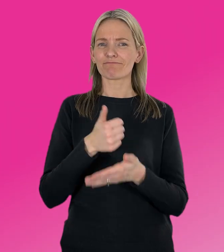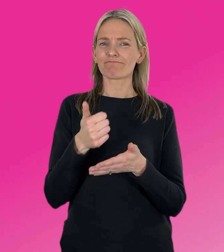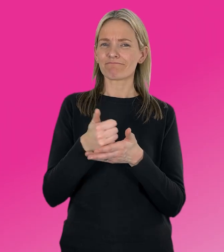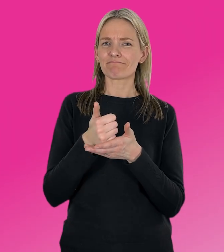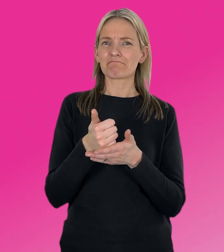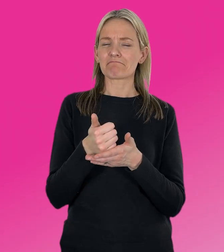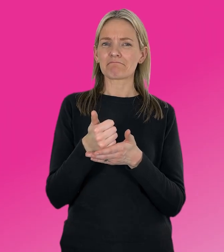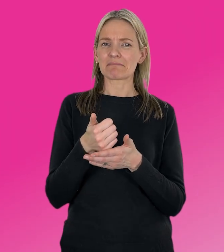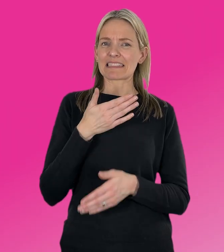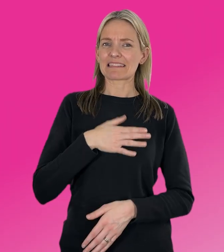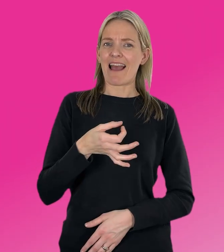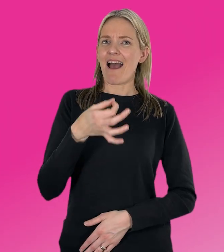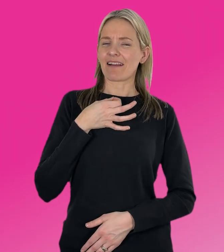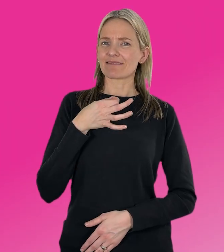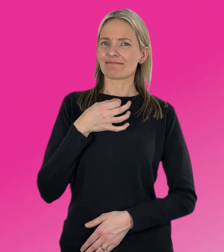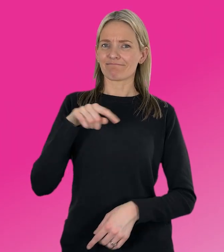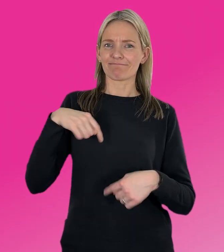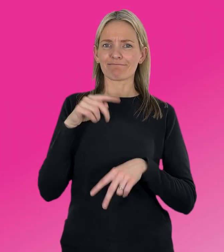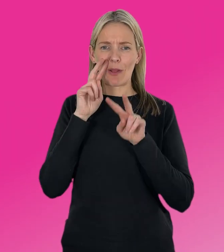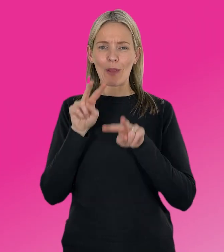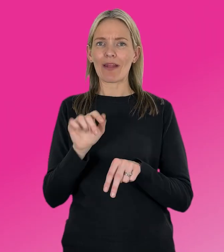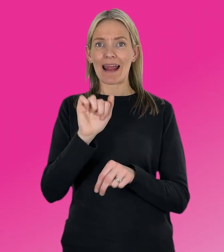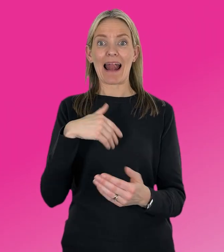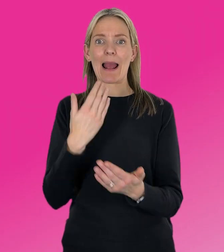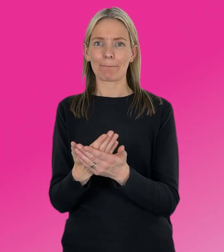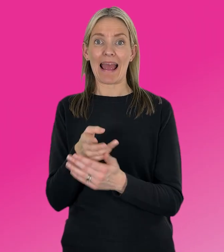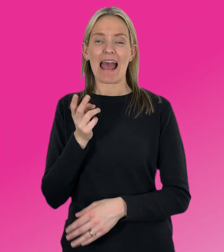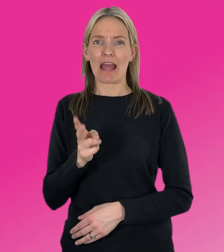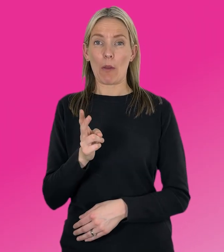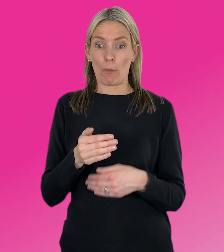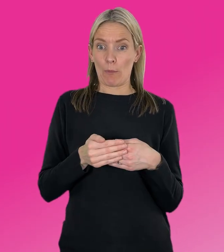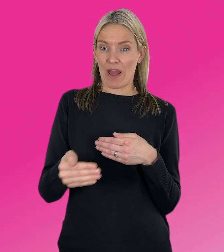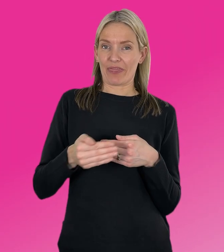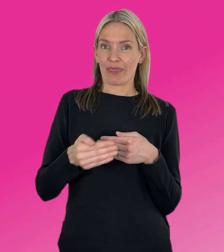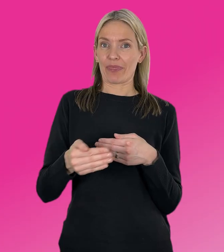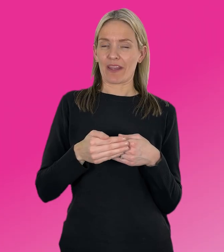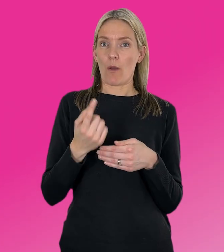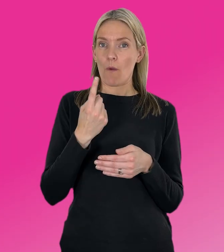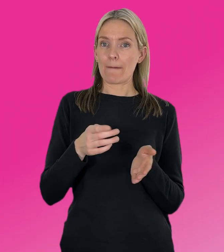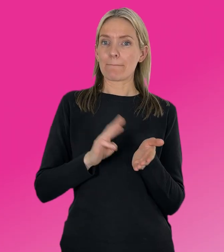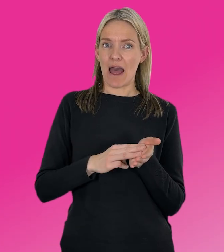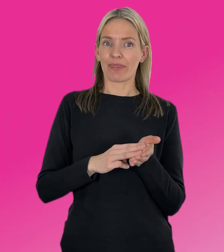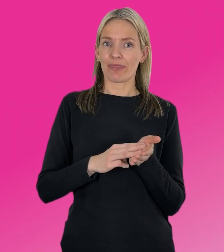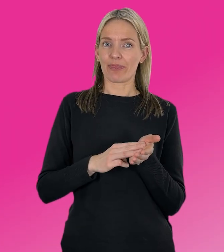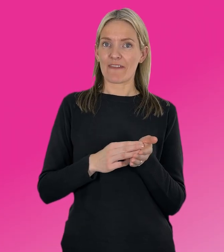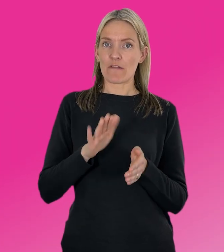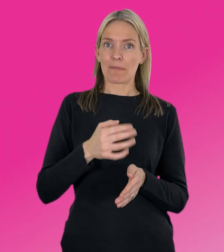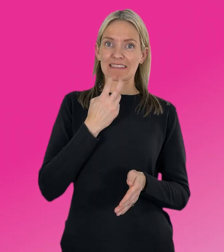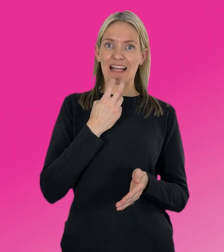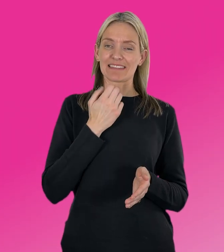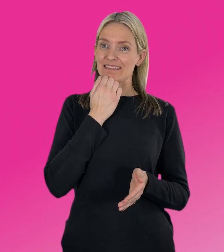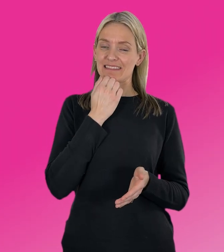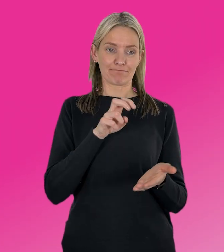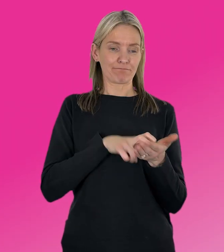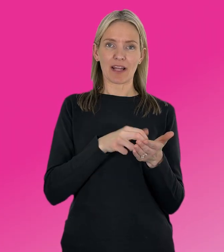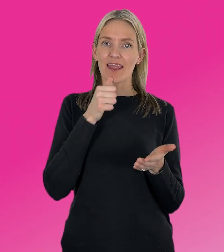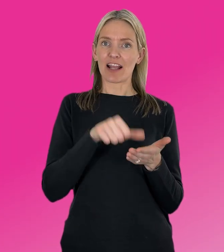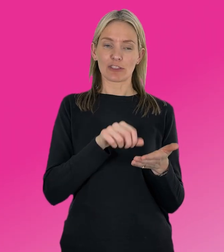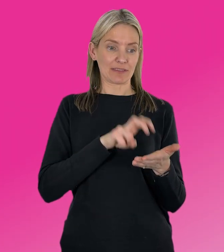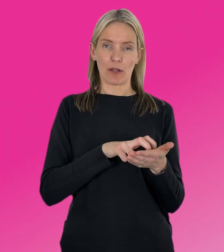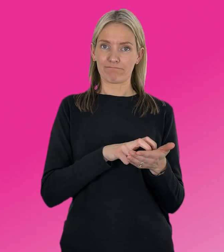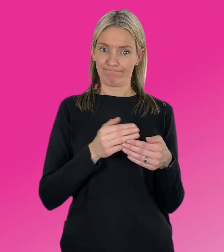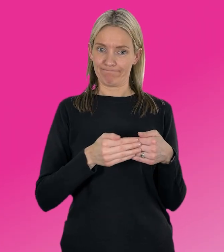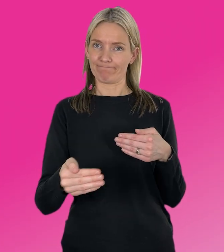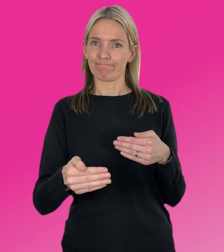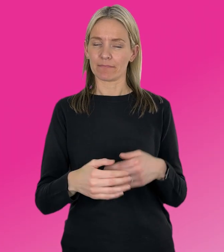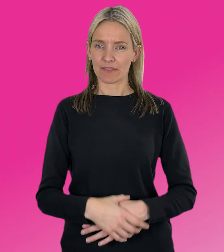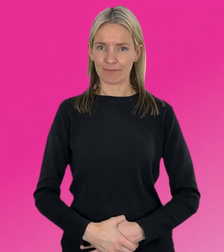You usually need to ask us to look at your claim again within 1 month of the date on your decision letter.